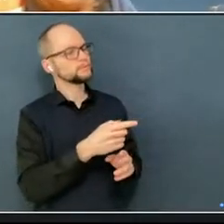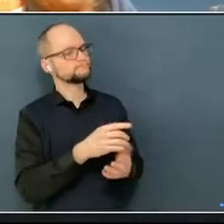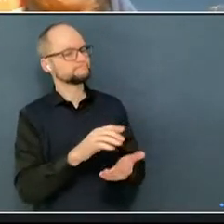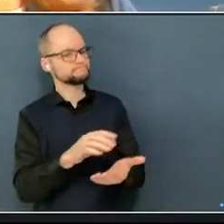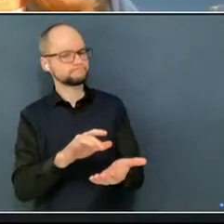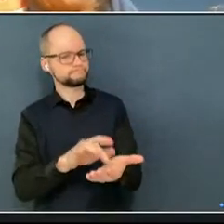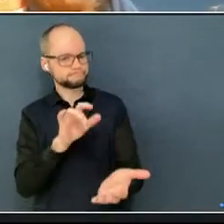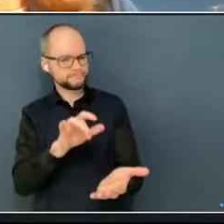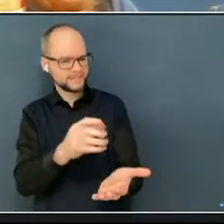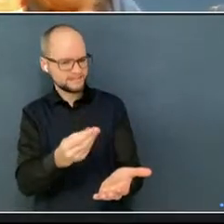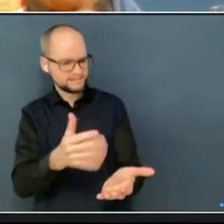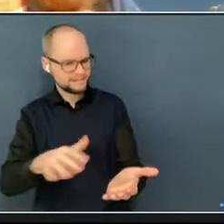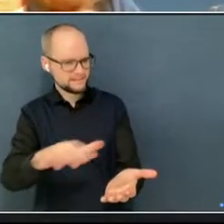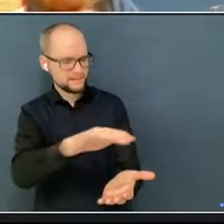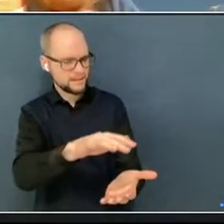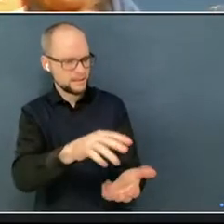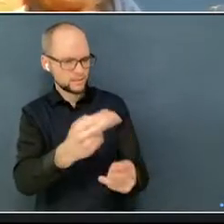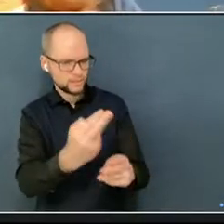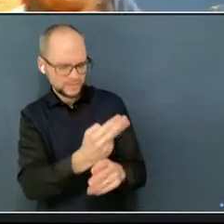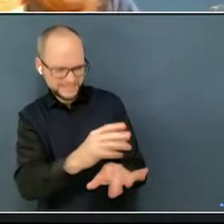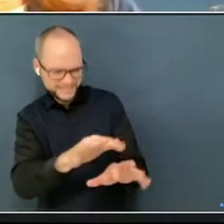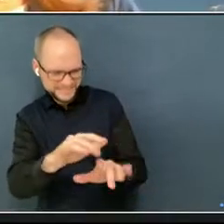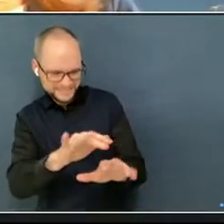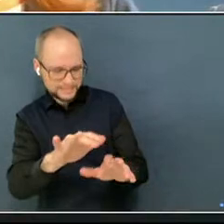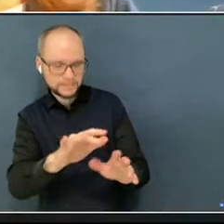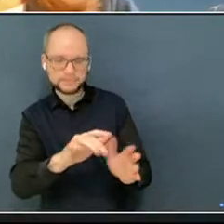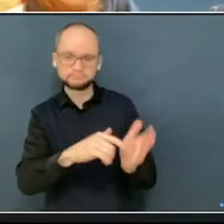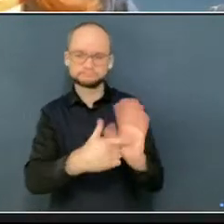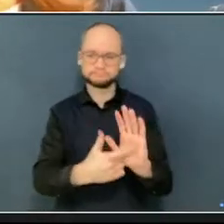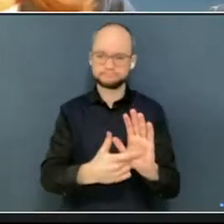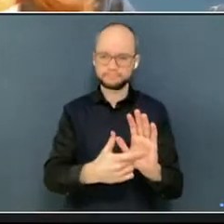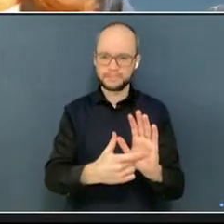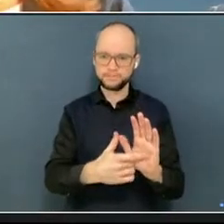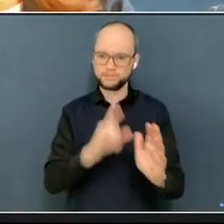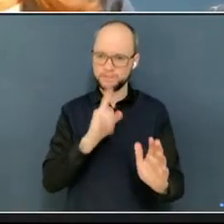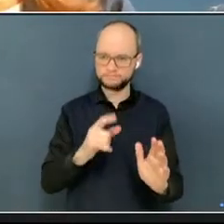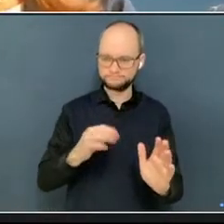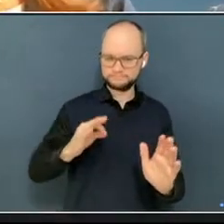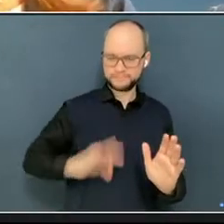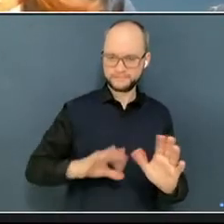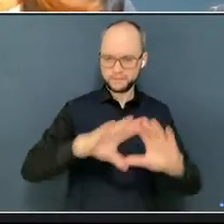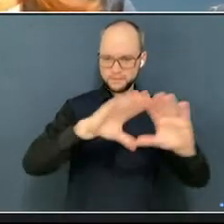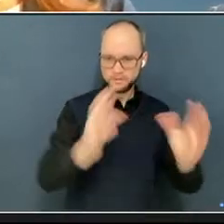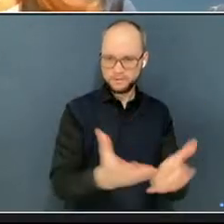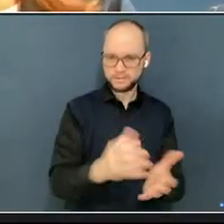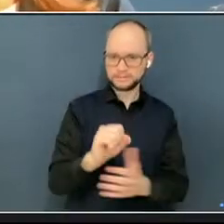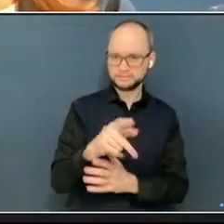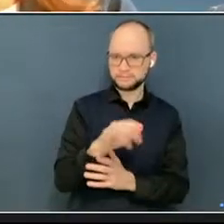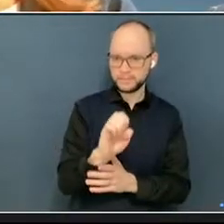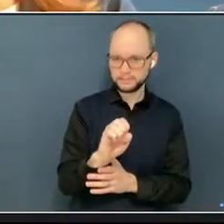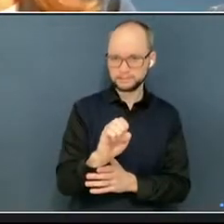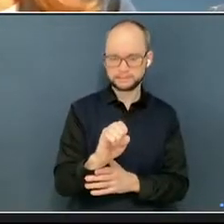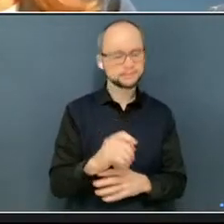taken into consideration. So it's really an incredible career and to have found a landscape